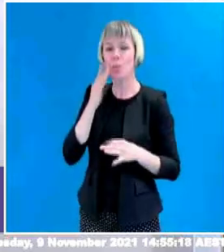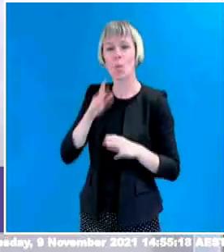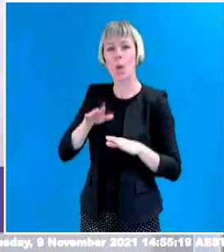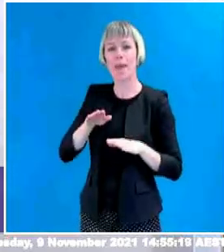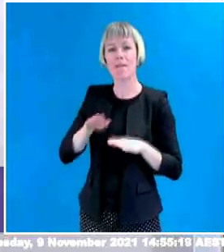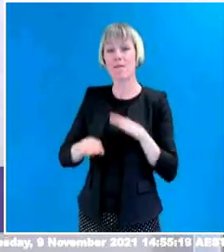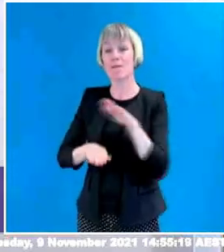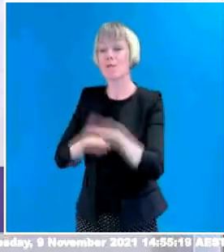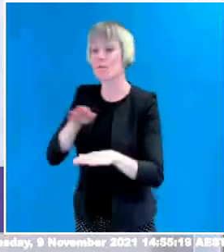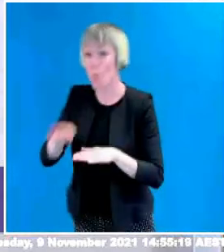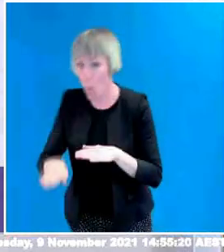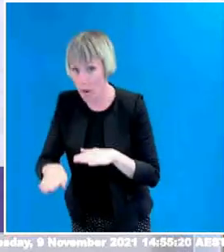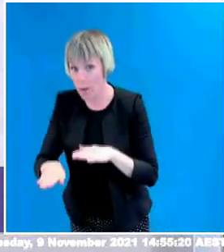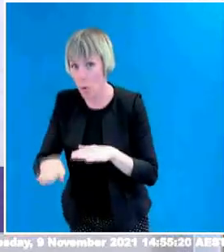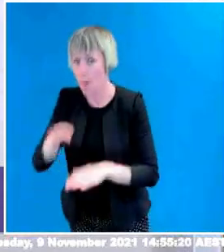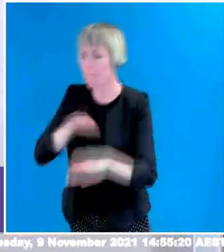at this rate or that rate?